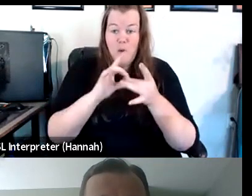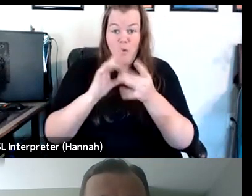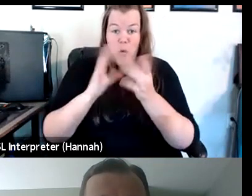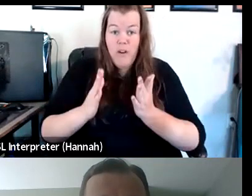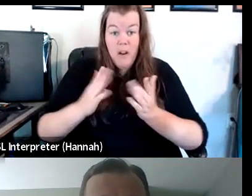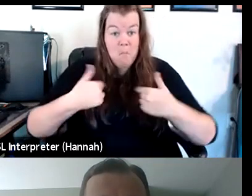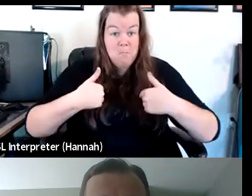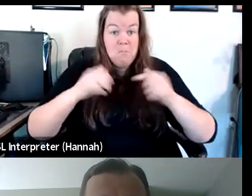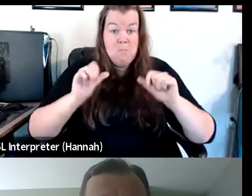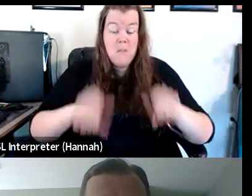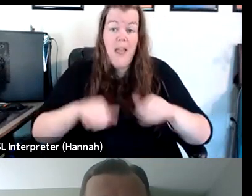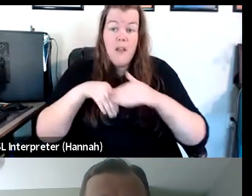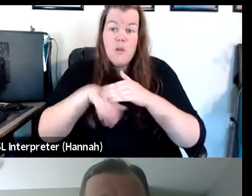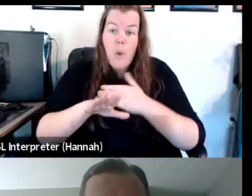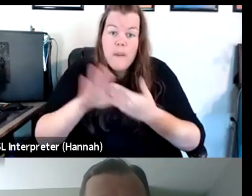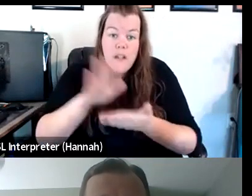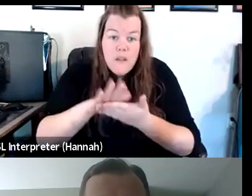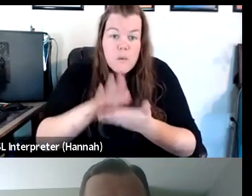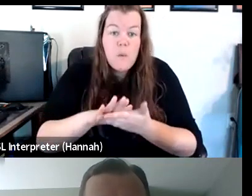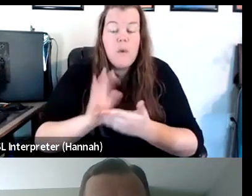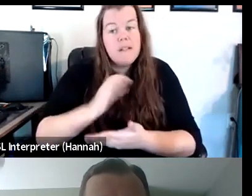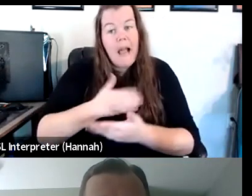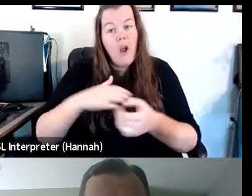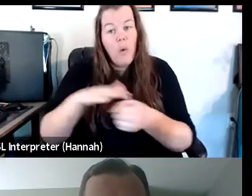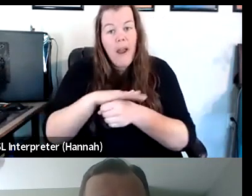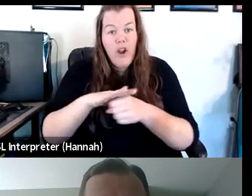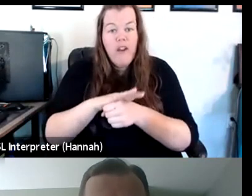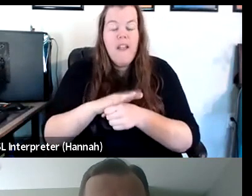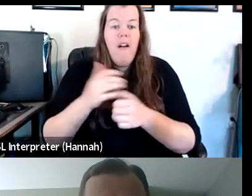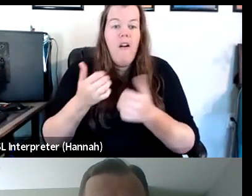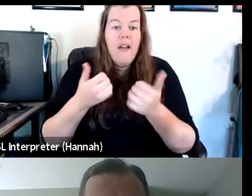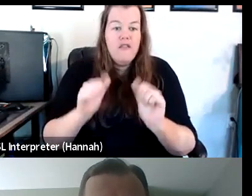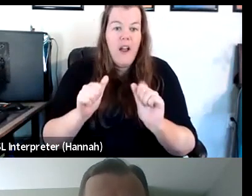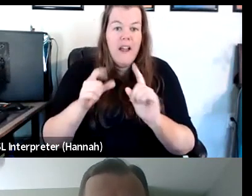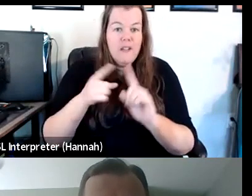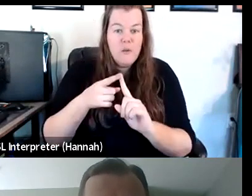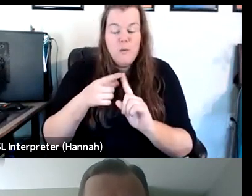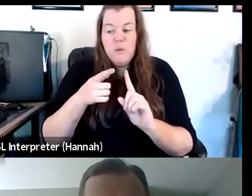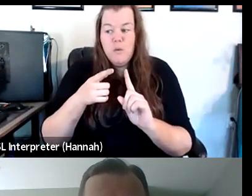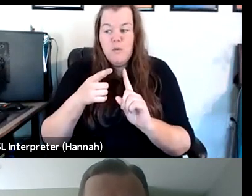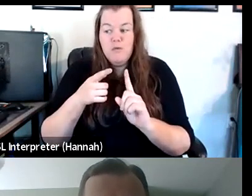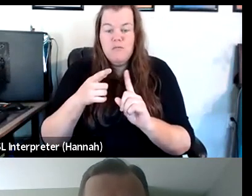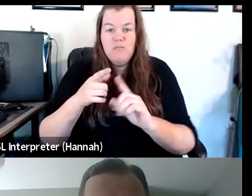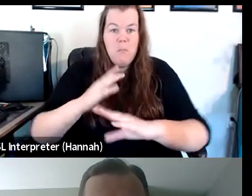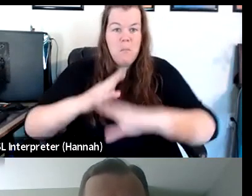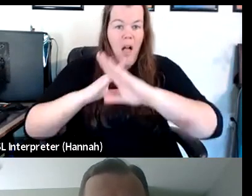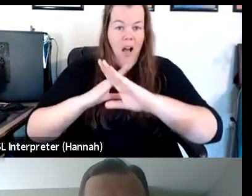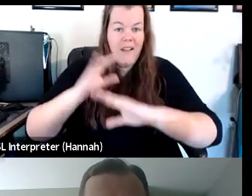in our area and start kind of breaking down that school-to-guardianship pipeline, if you will, so